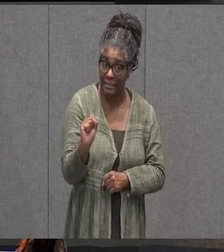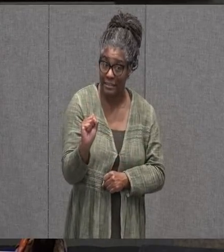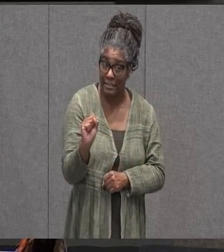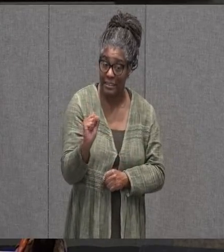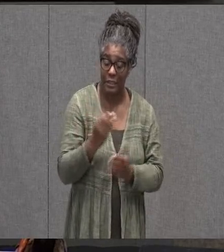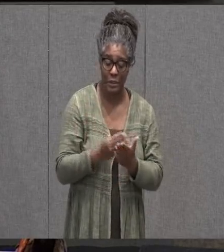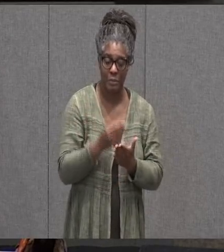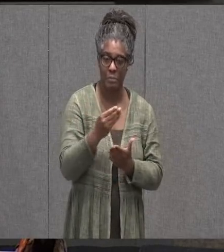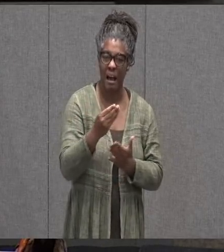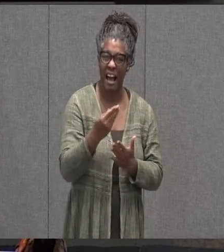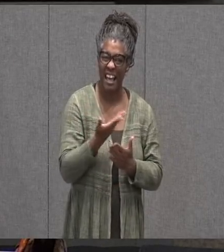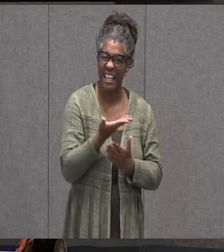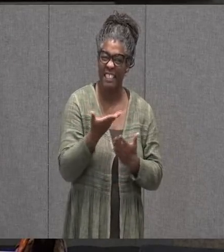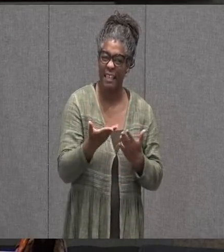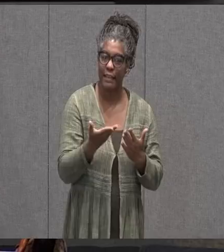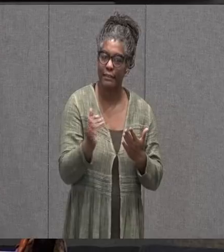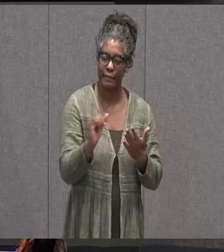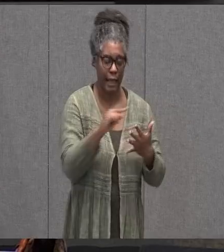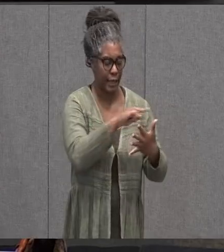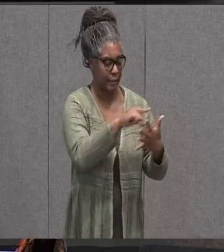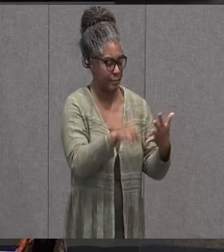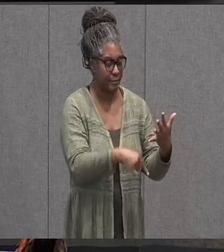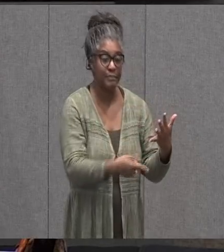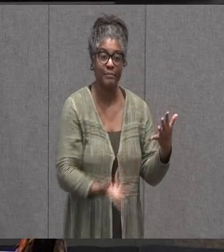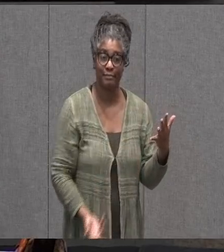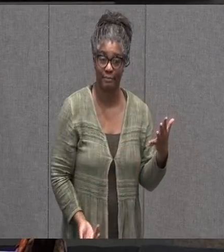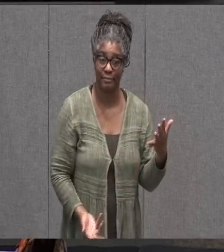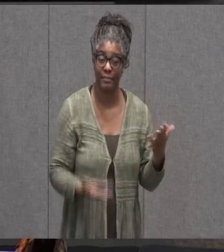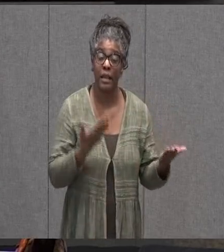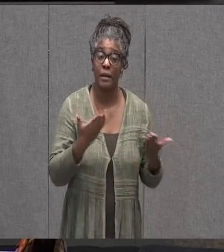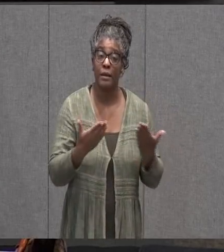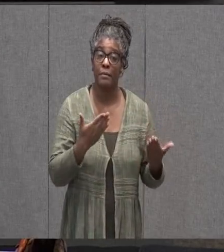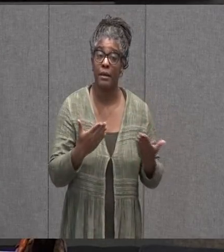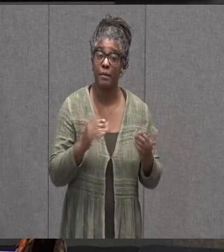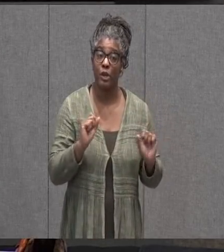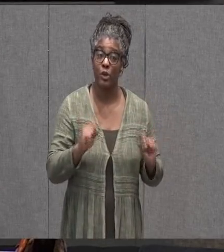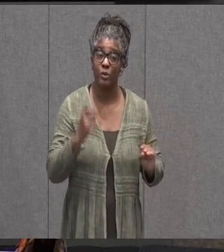You might see that when your family is out shopping in the community.